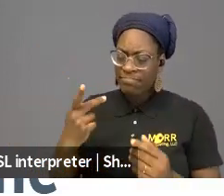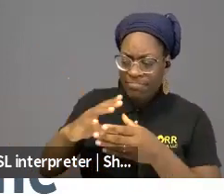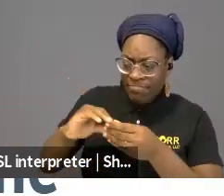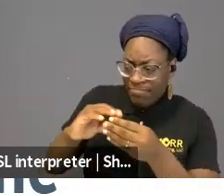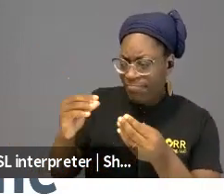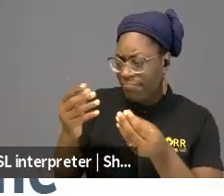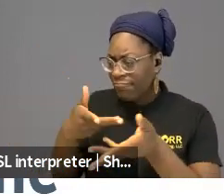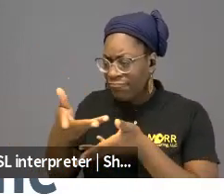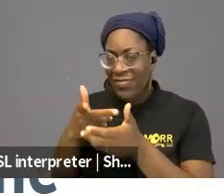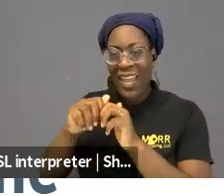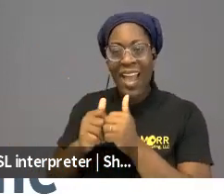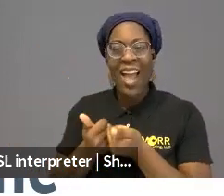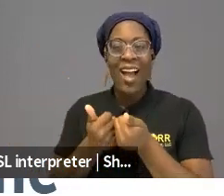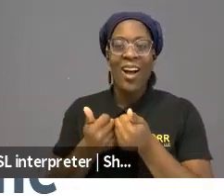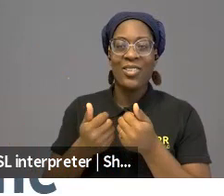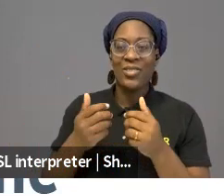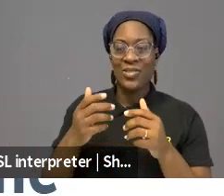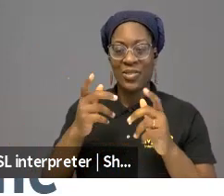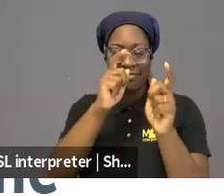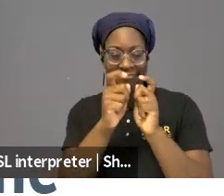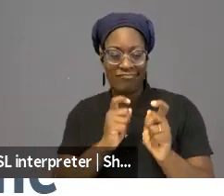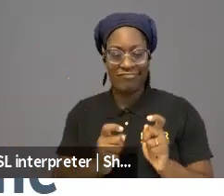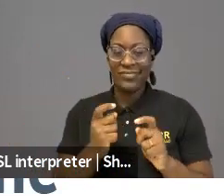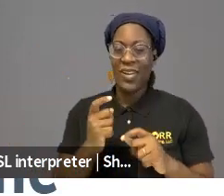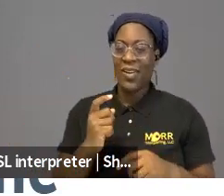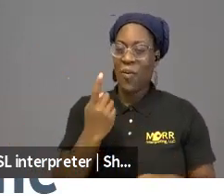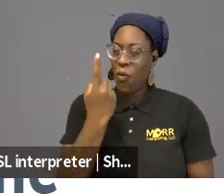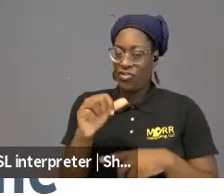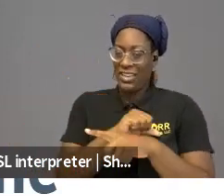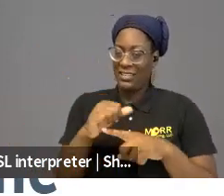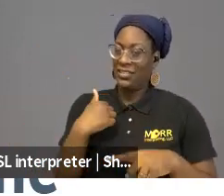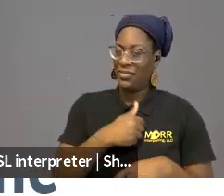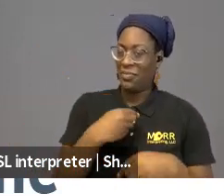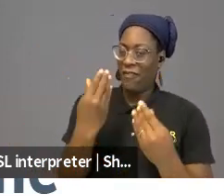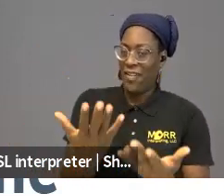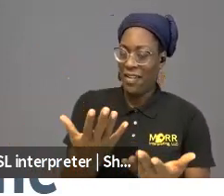I actually ended up co-authoring a chapter for an edited collection with that tutor about our